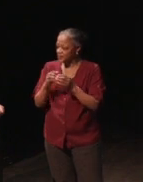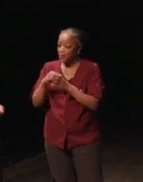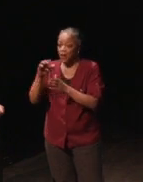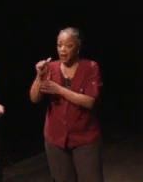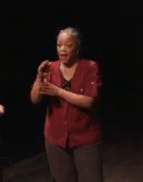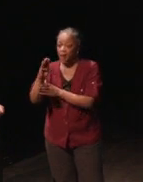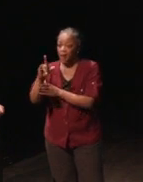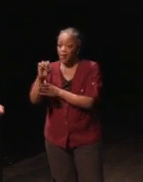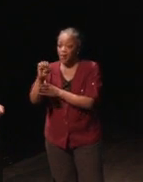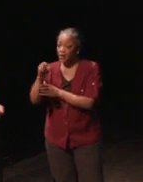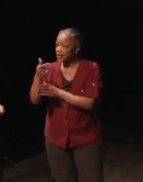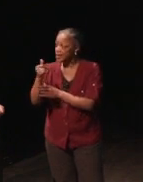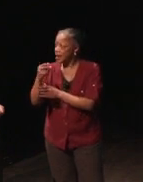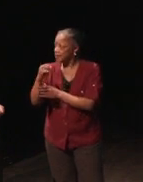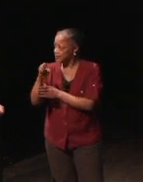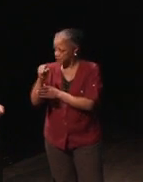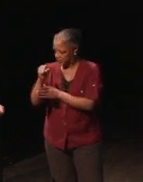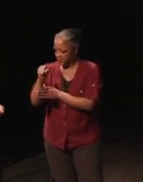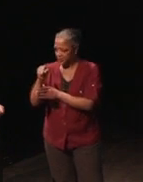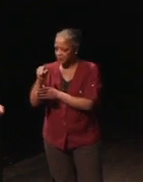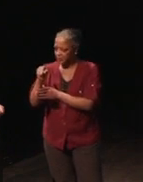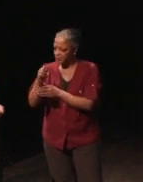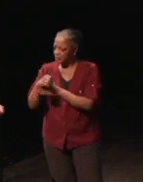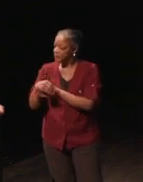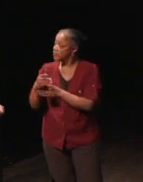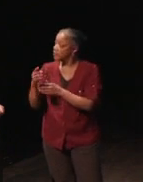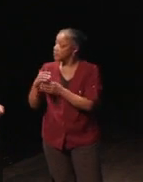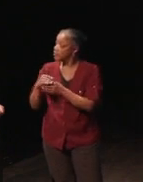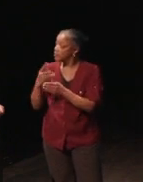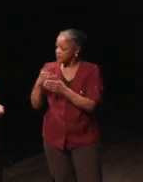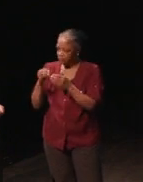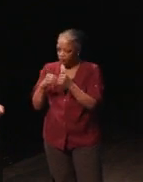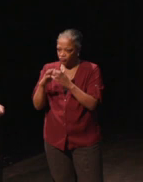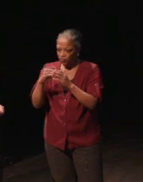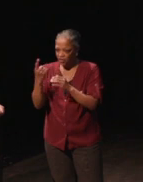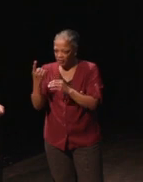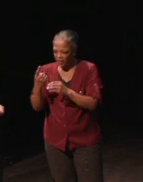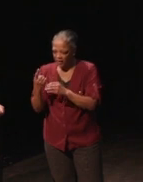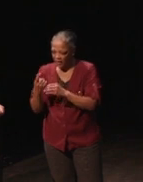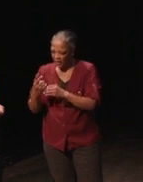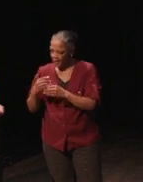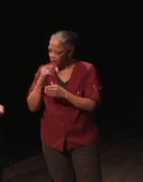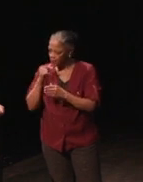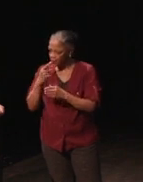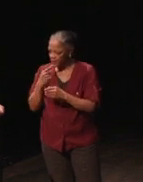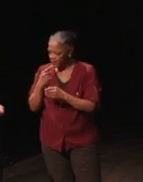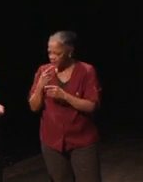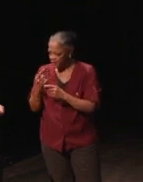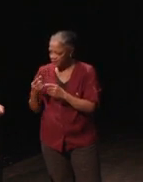called the Player Panel's initiative. That is essentially how there's a lot of people in the room who are working and user research and UX.